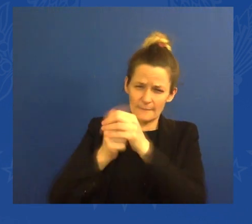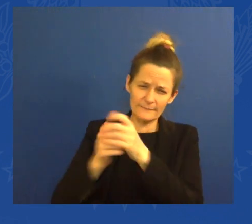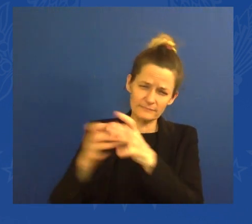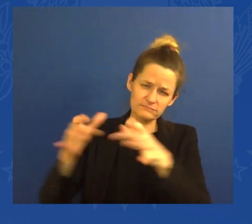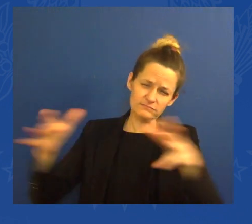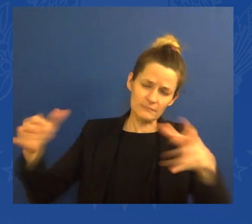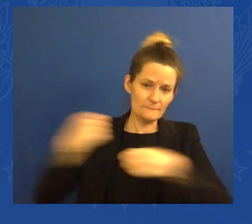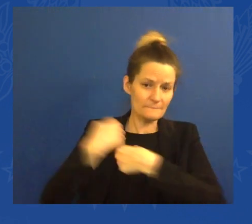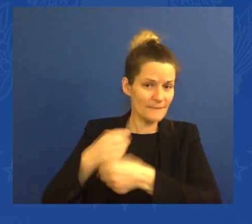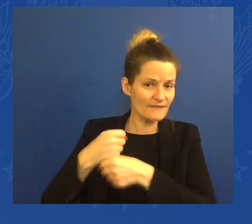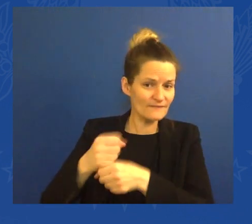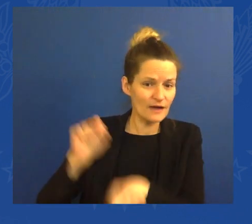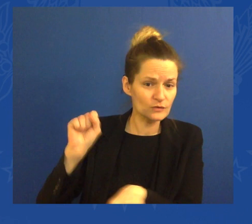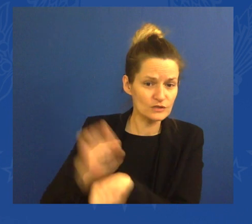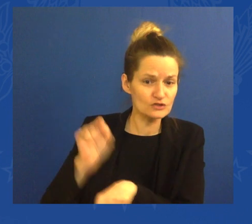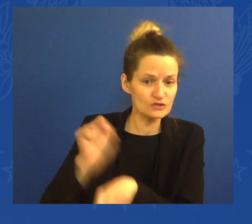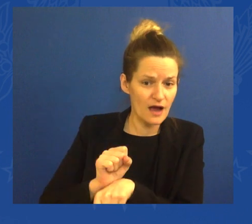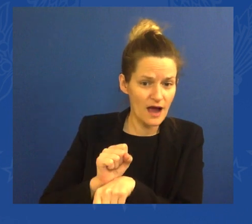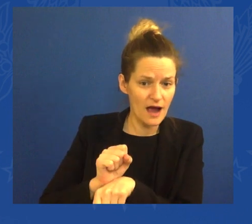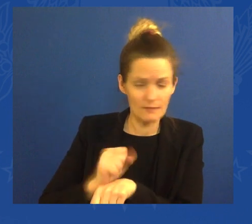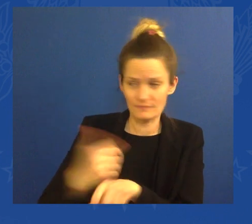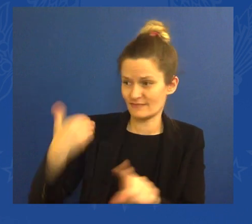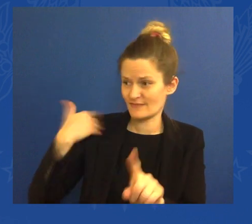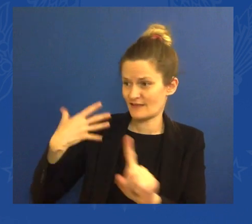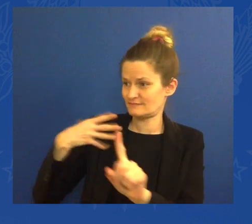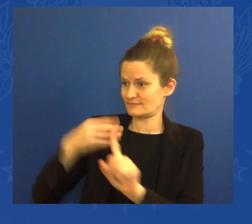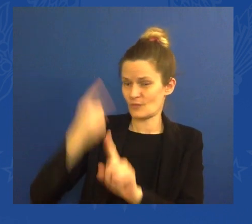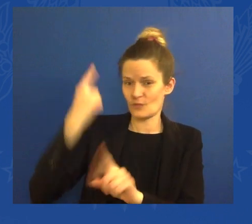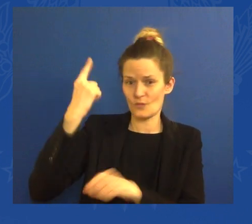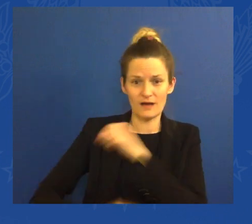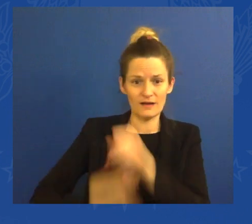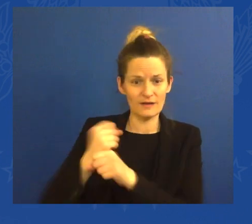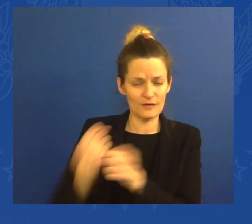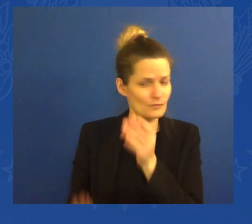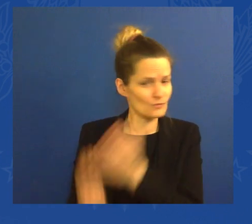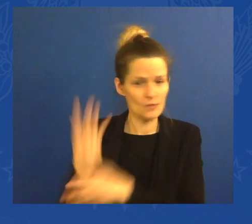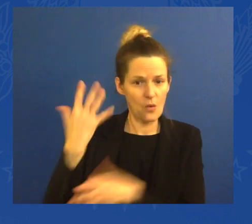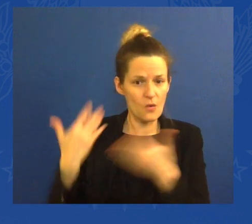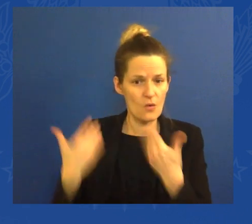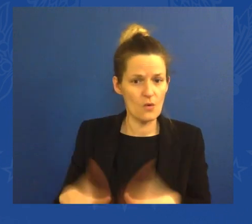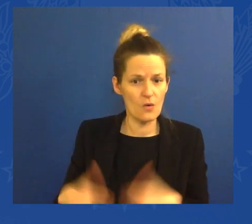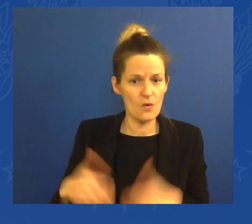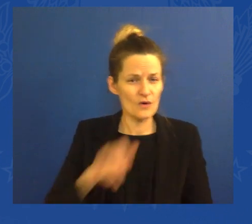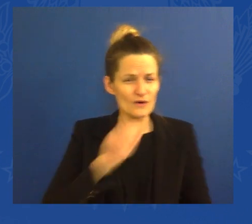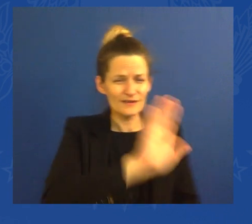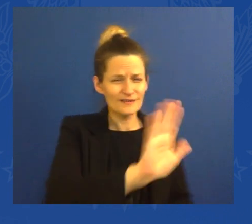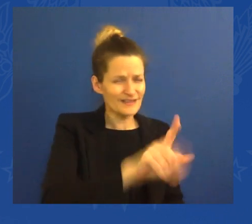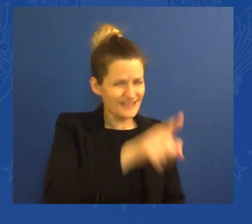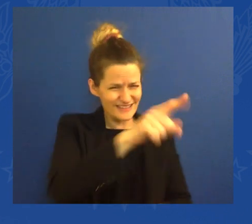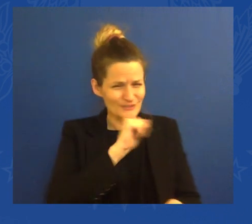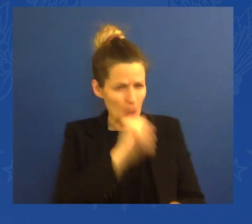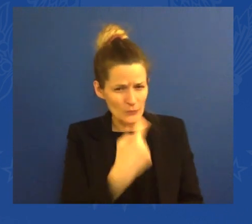Don't tell me we can't be a manufacturing center again; we can. We have to keep that story going.